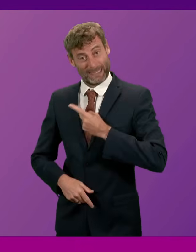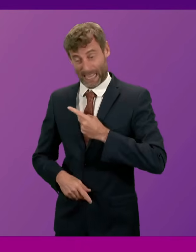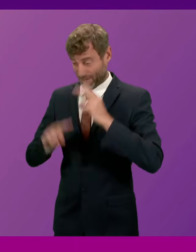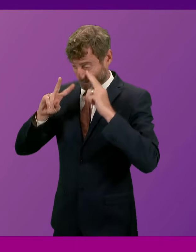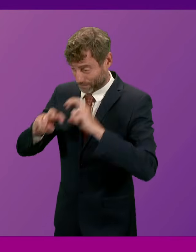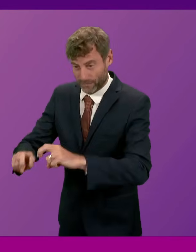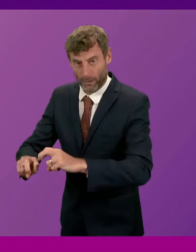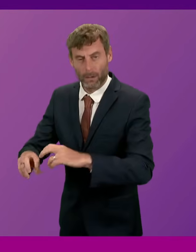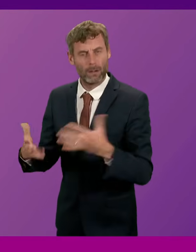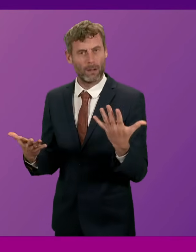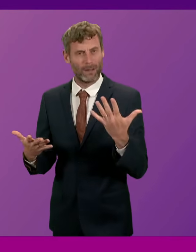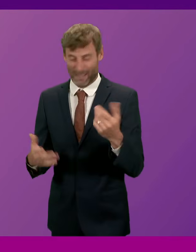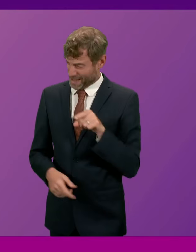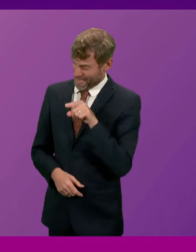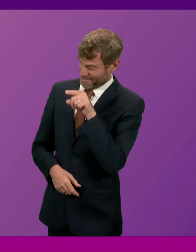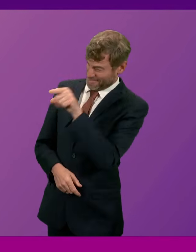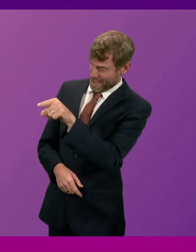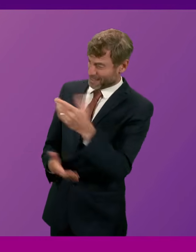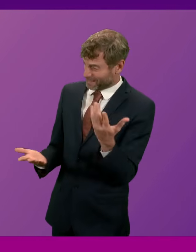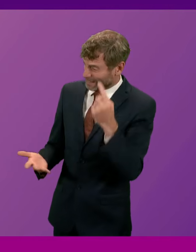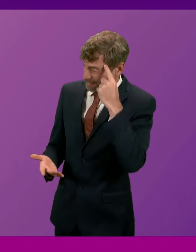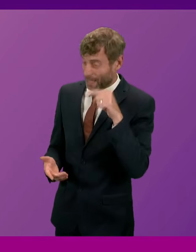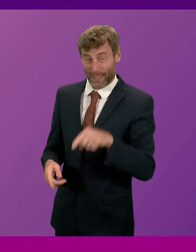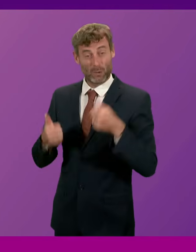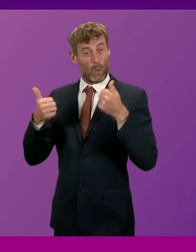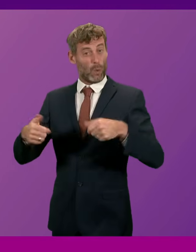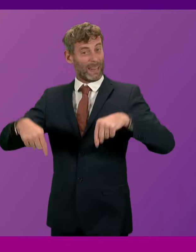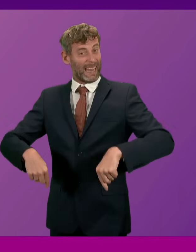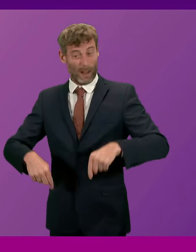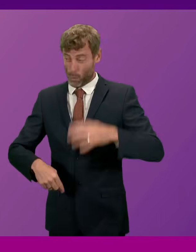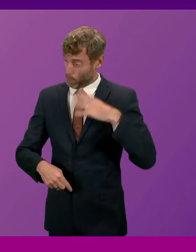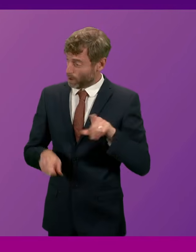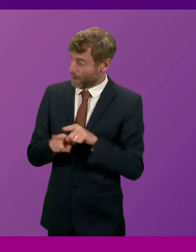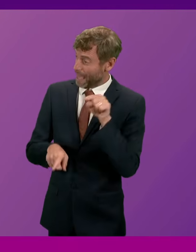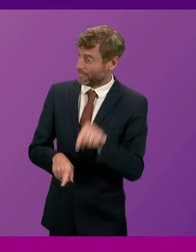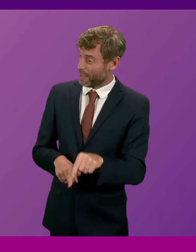them. Is that really the best that we can do, all while so many crimes go unreported?